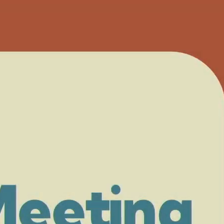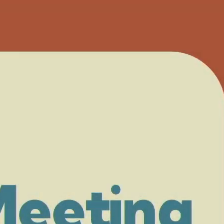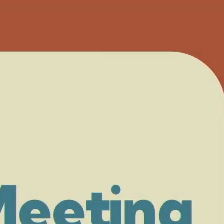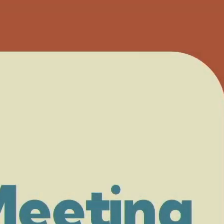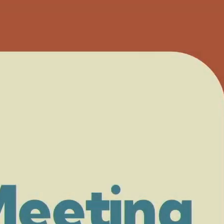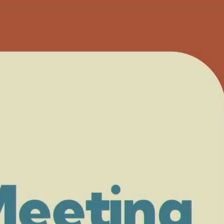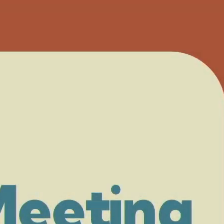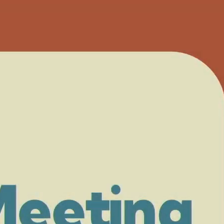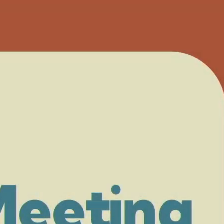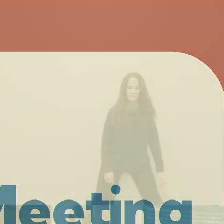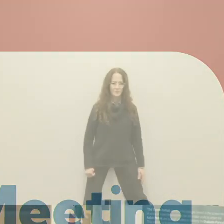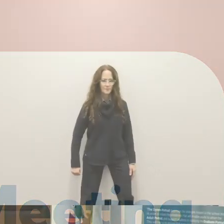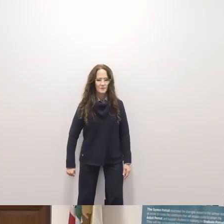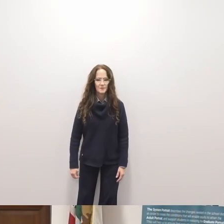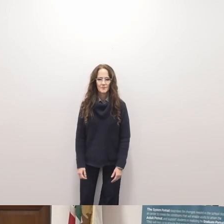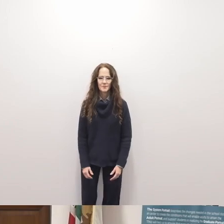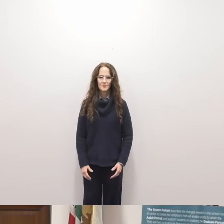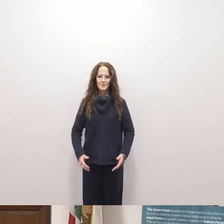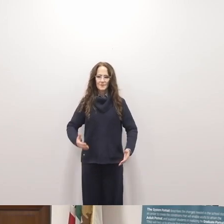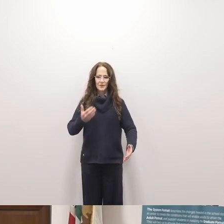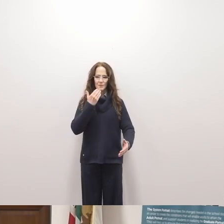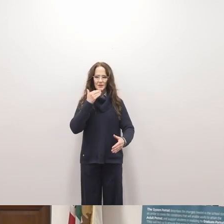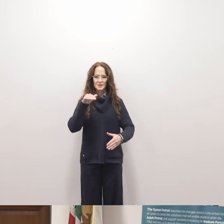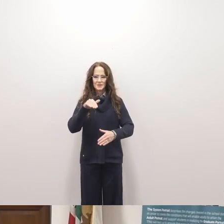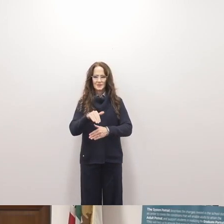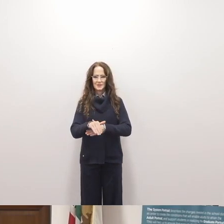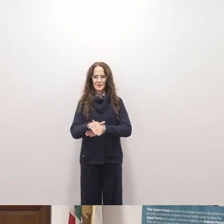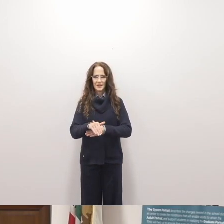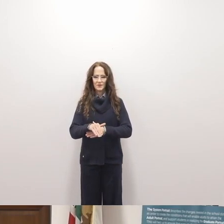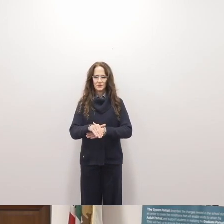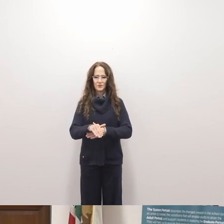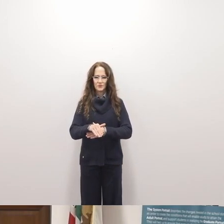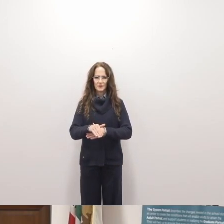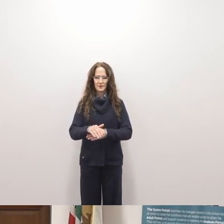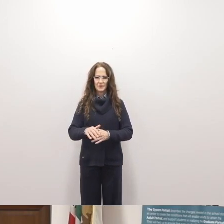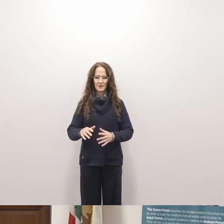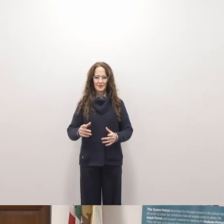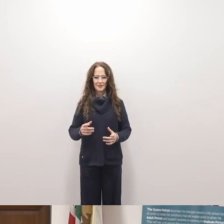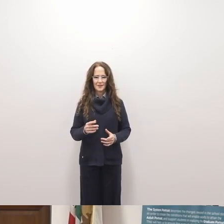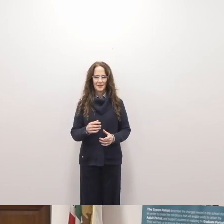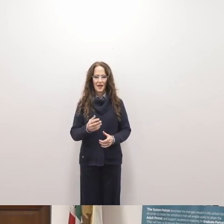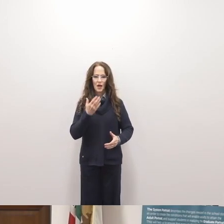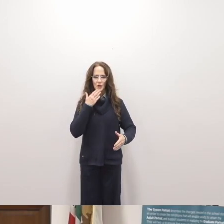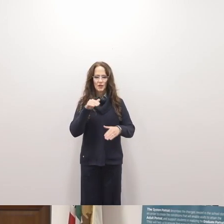Good evening, everyone. Thank you for being here to those in person and also